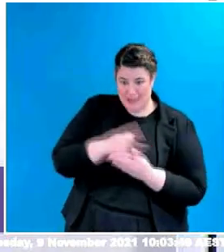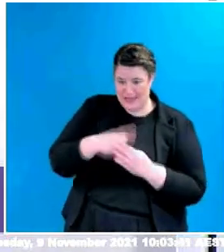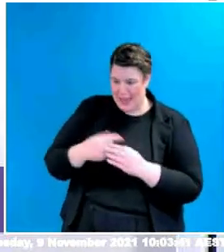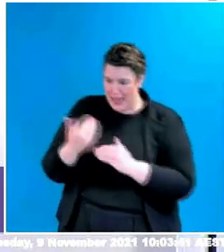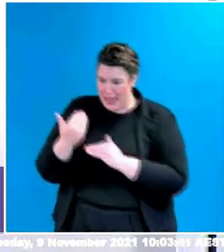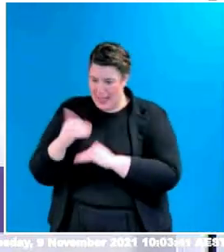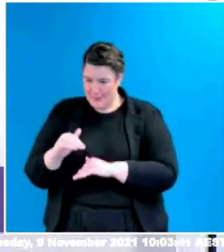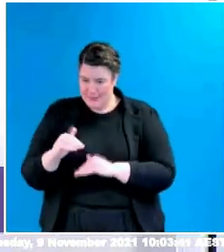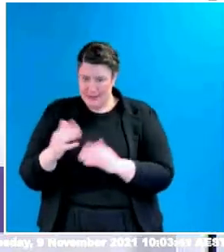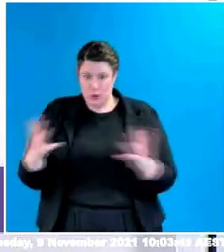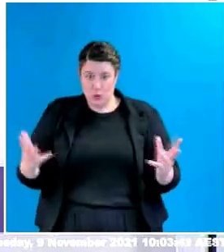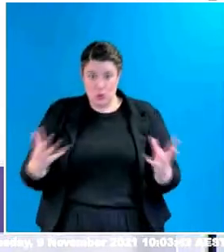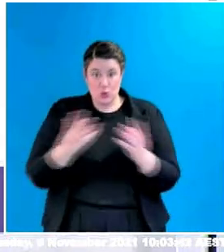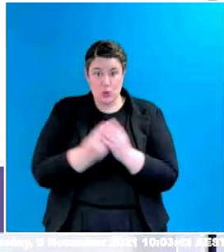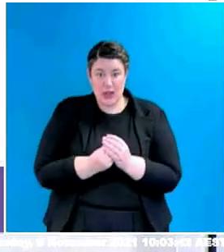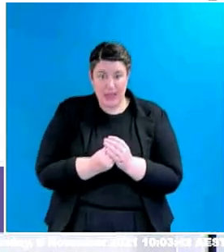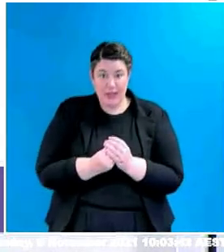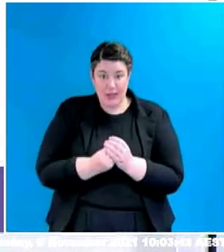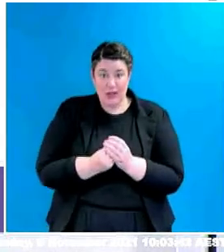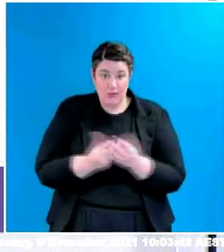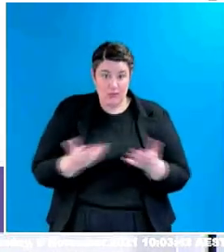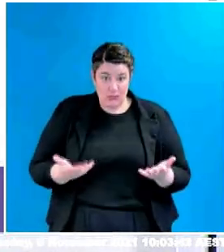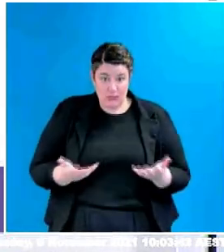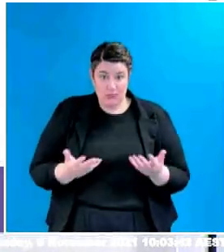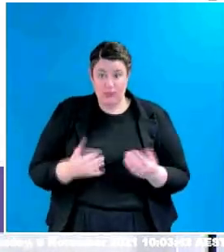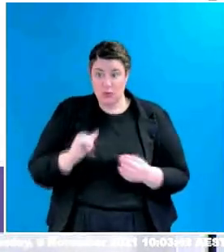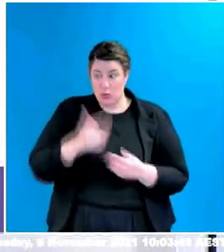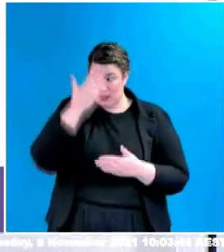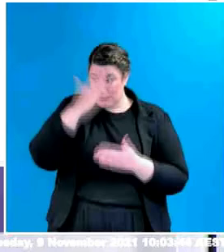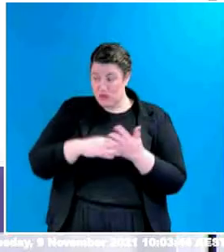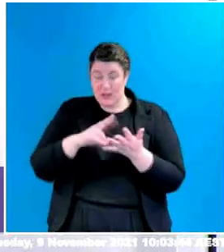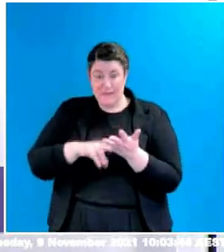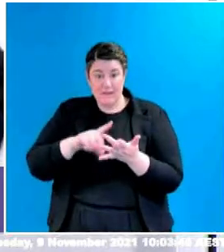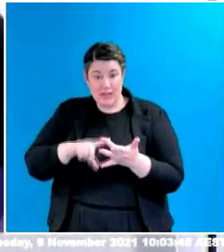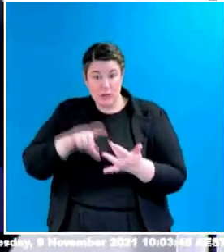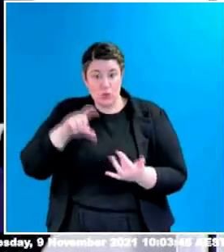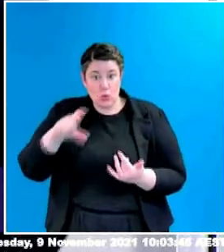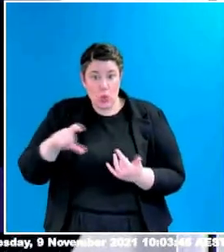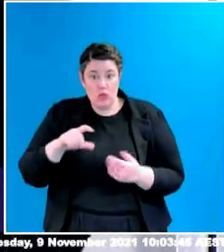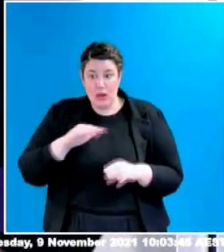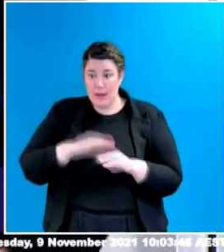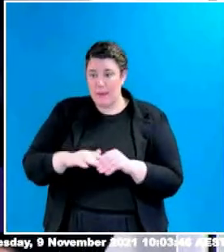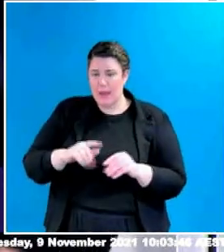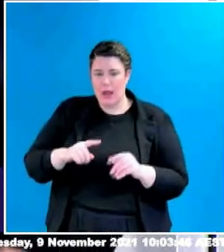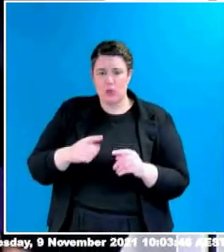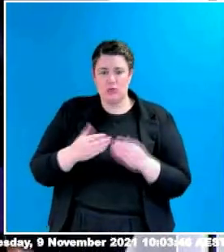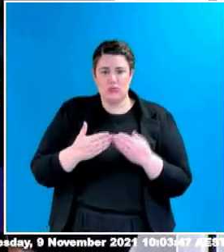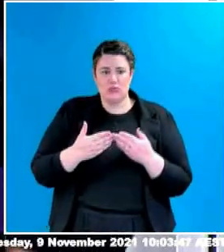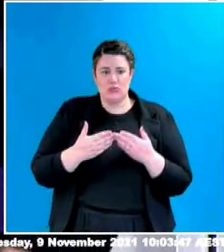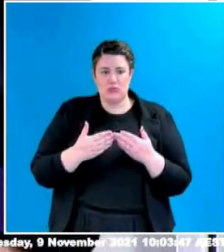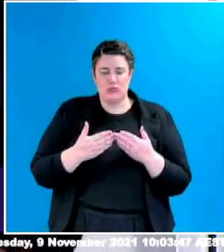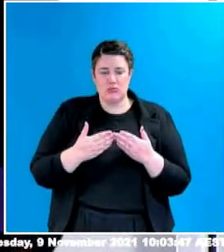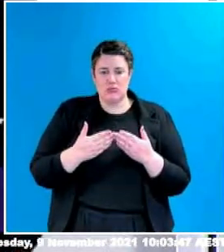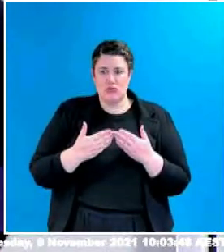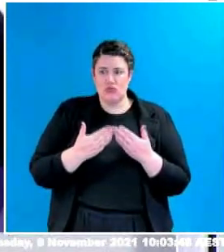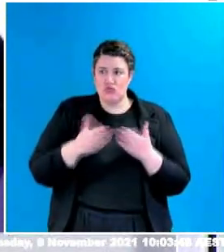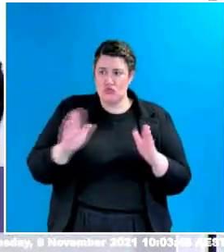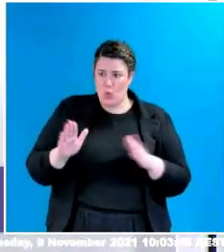You might speak of this also from your experience in Victoria about these broad limitation clauses and how they sit with